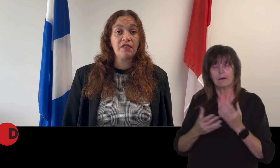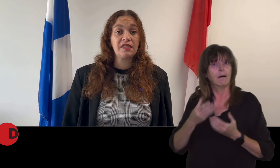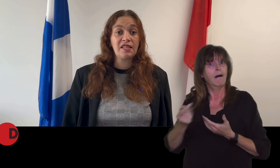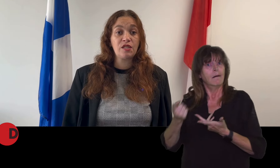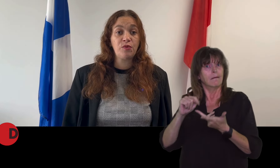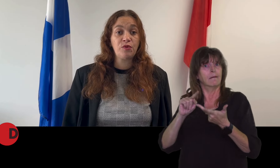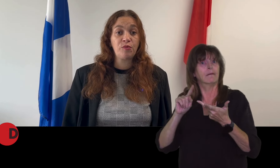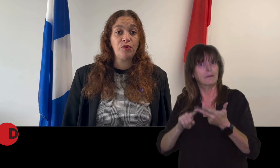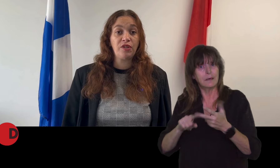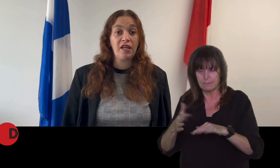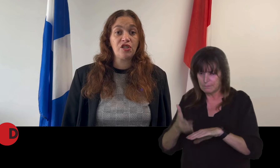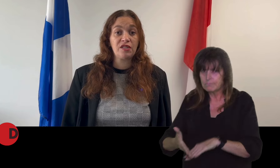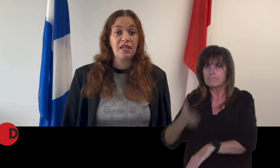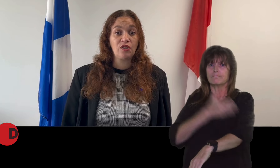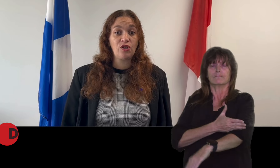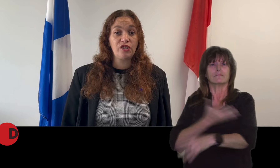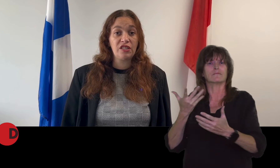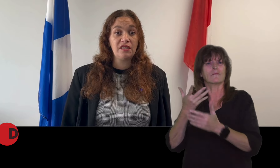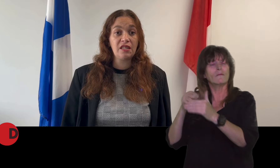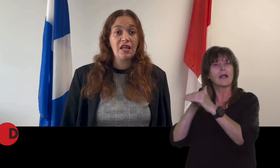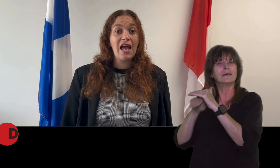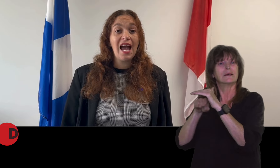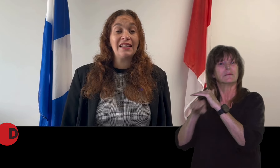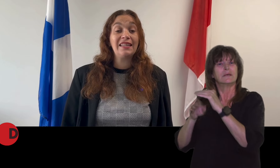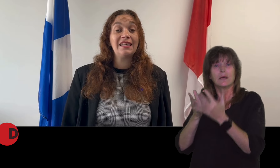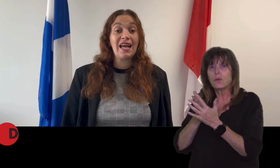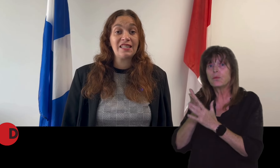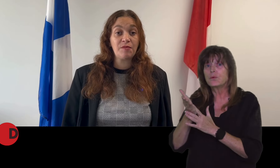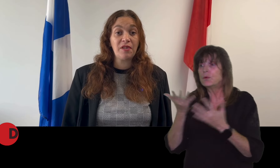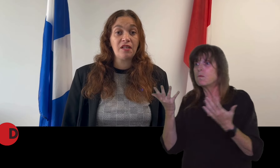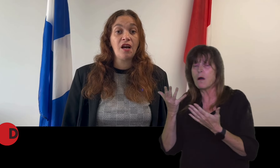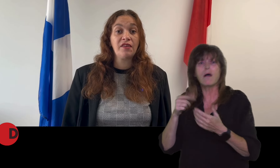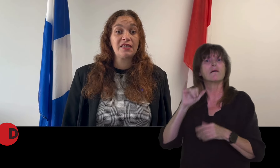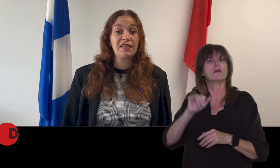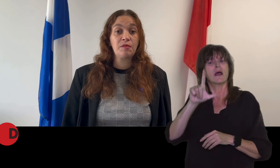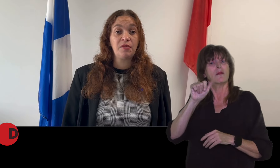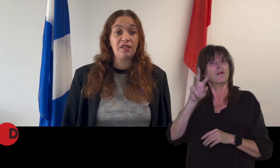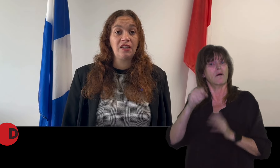technologies, and the enhancement of accessibility through